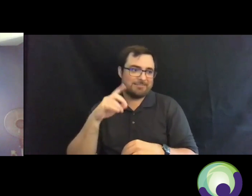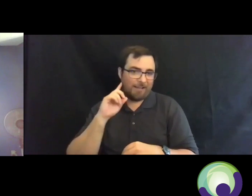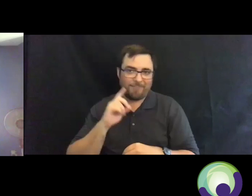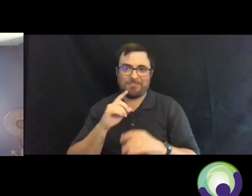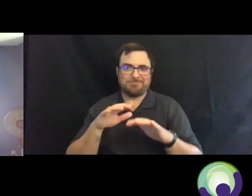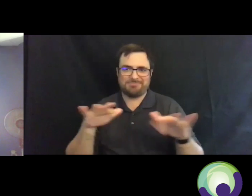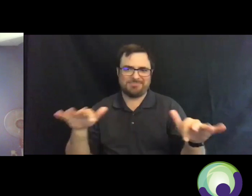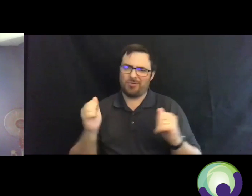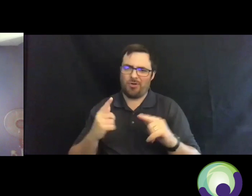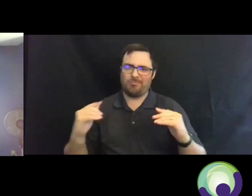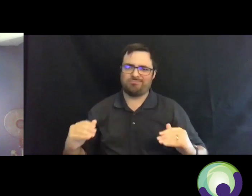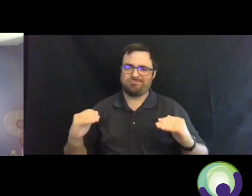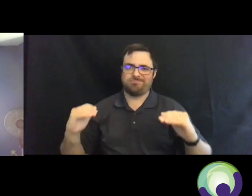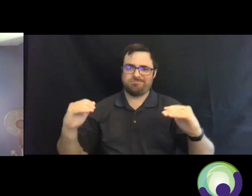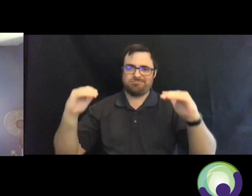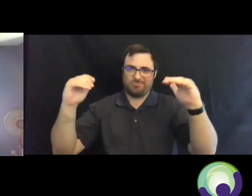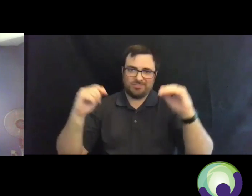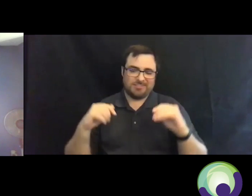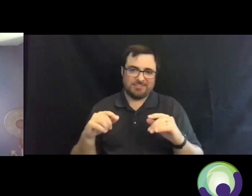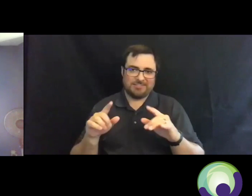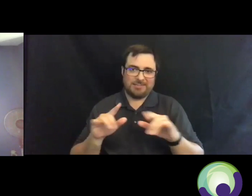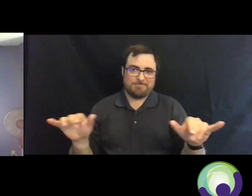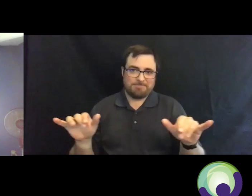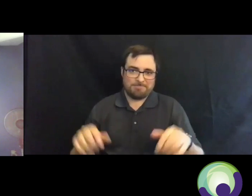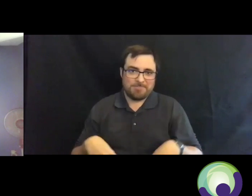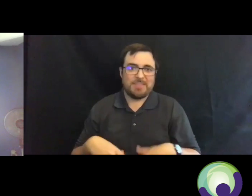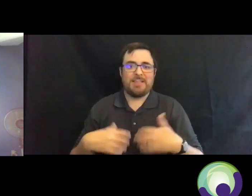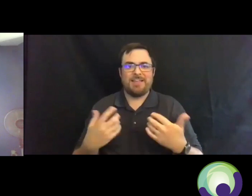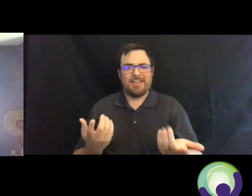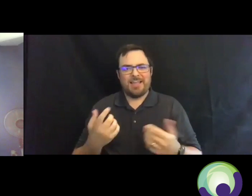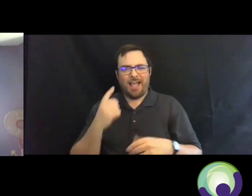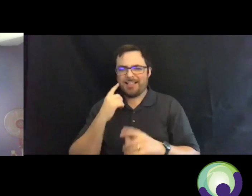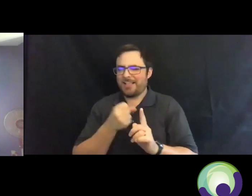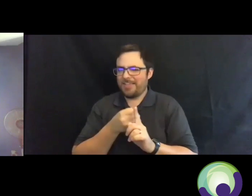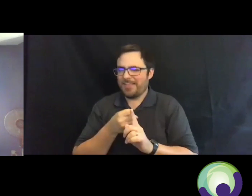I think it's...I think I've hit on what probably has been told to you